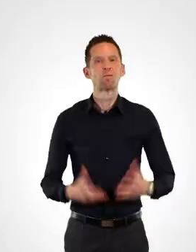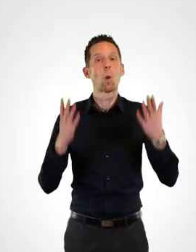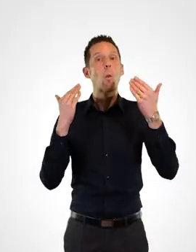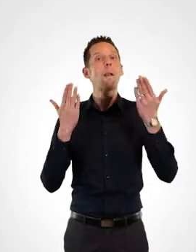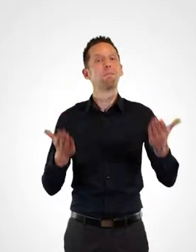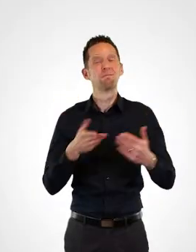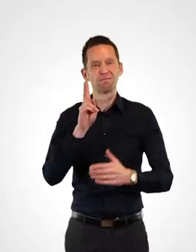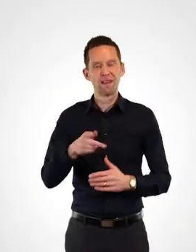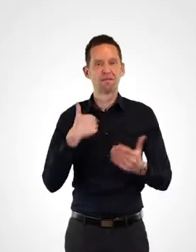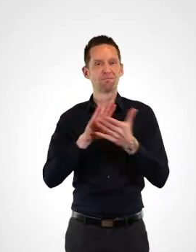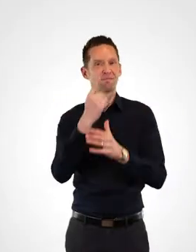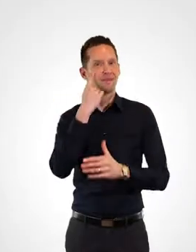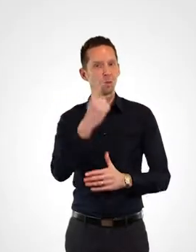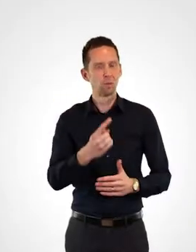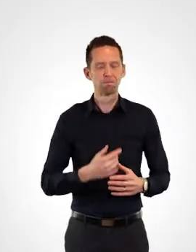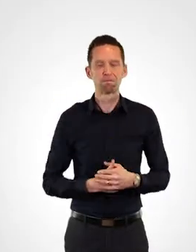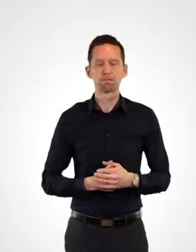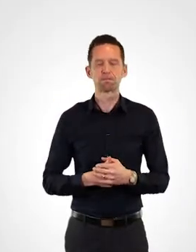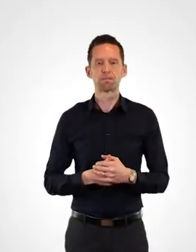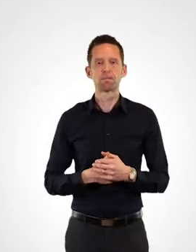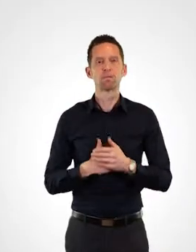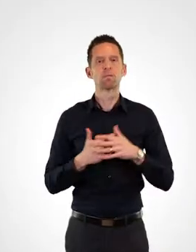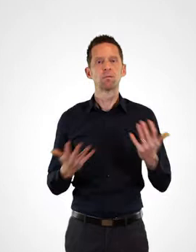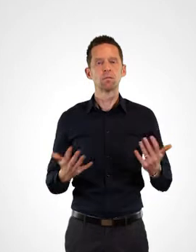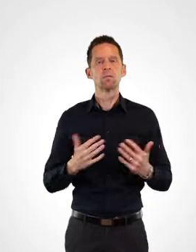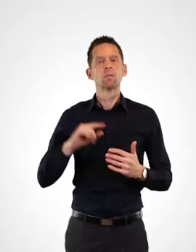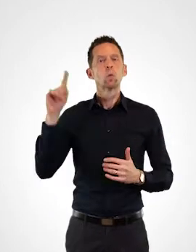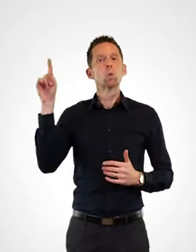Welcome back, everyone. Glad to see you again.